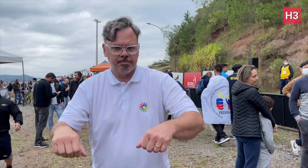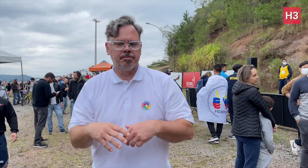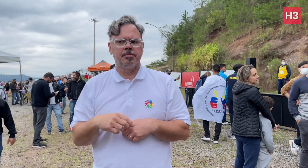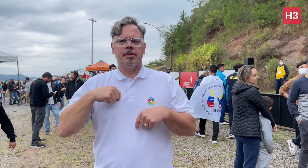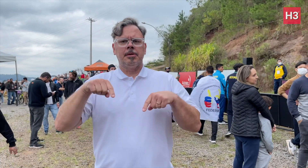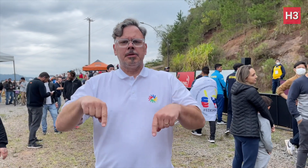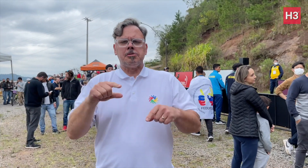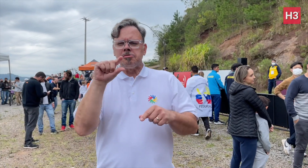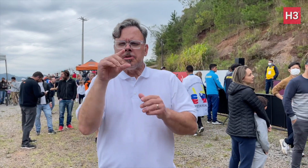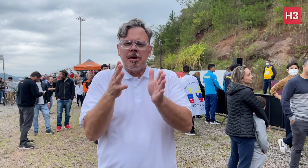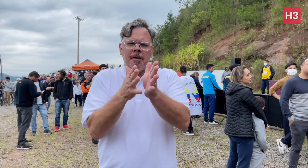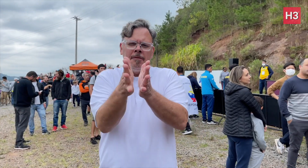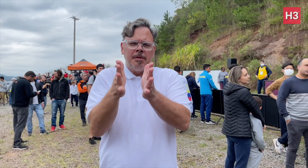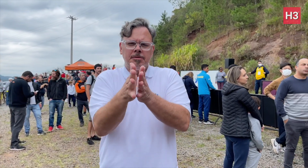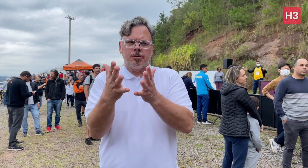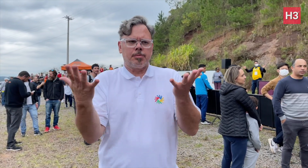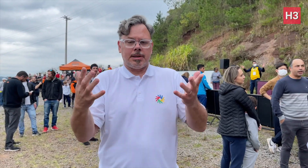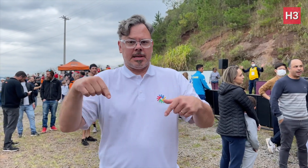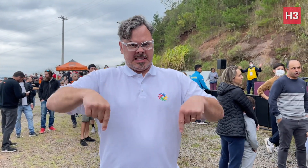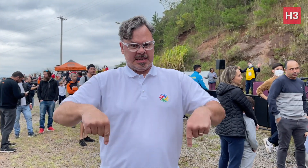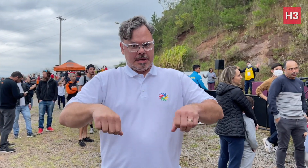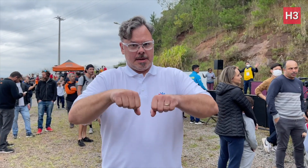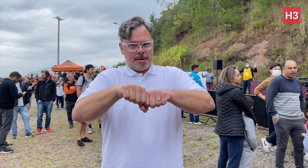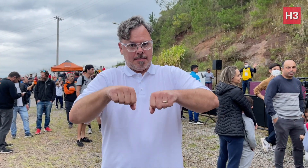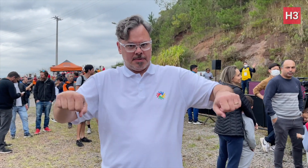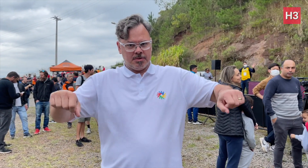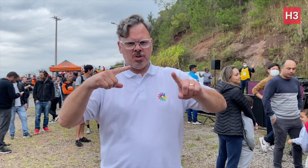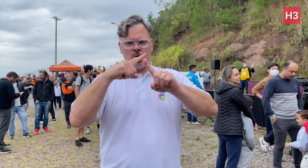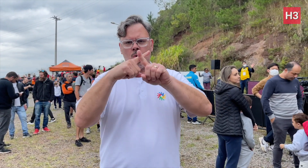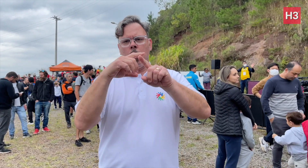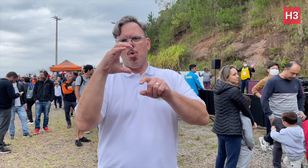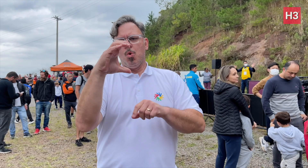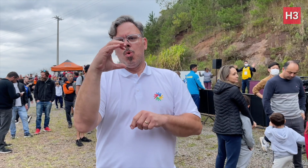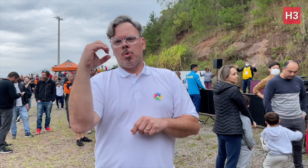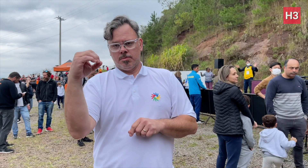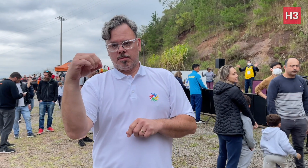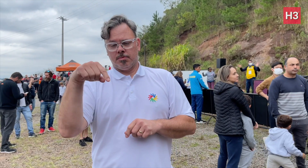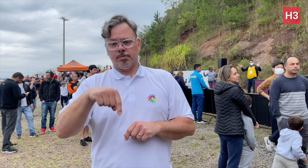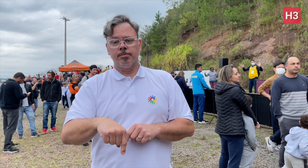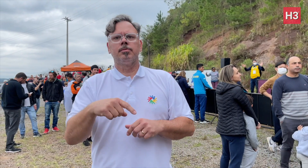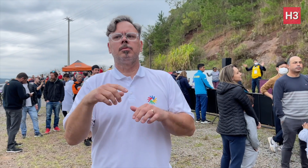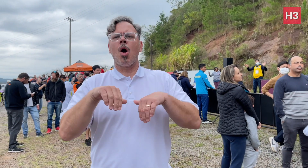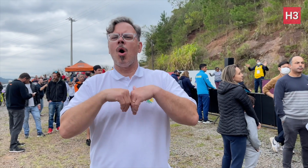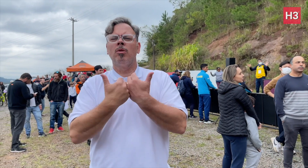and Mountain Bike. I’d like to explain a little more about Mountain Bike-XCO.